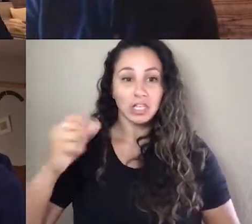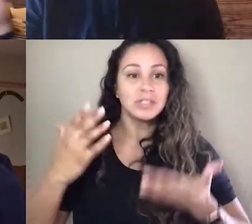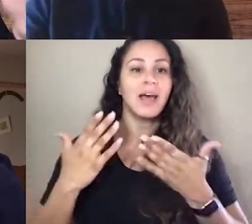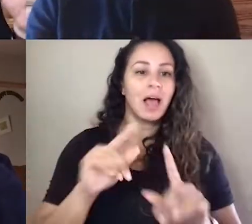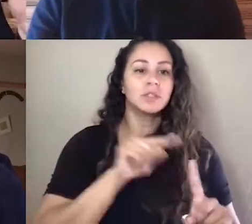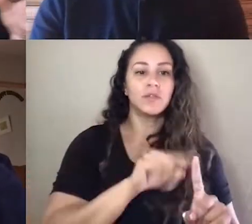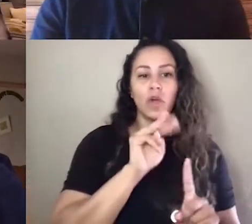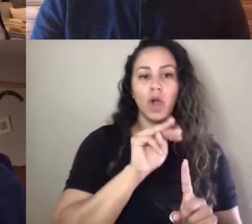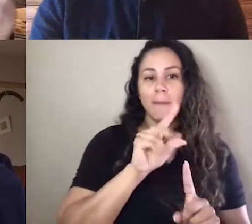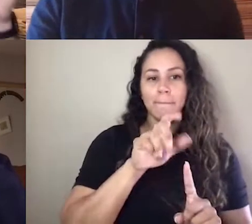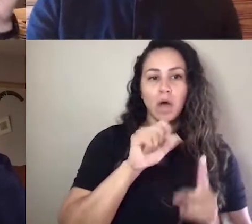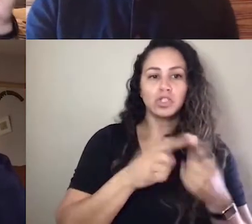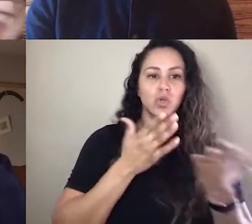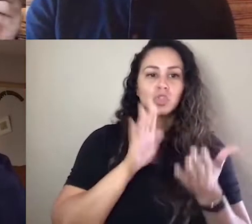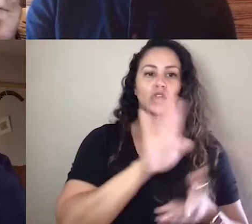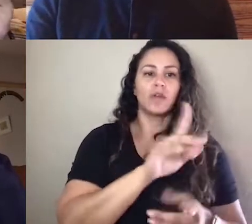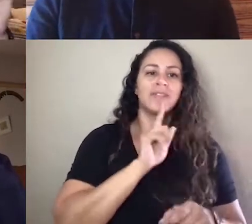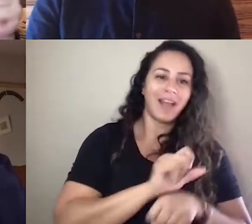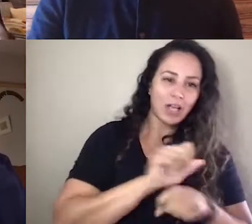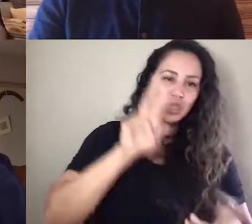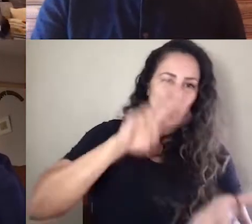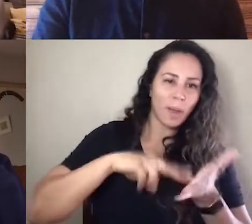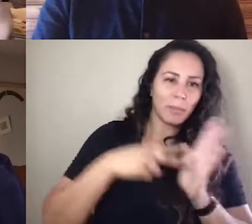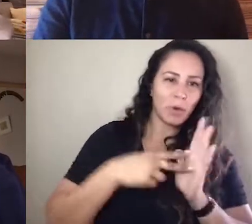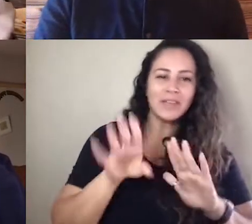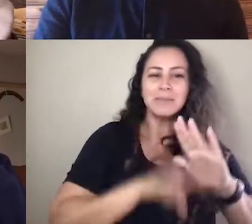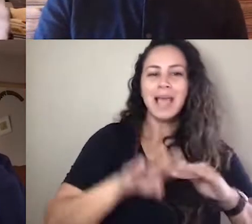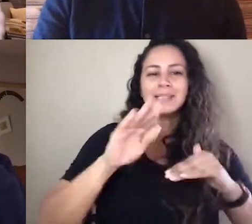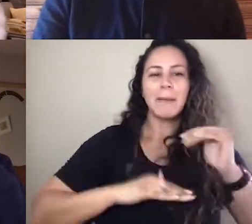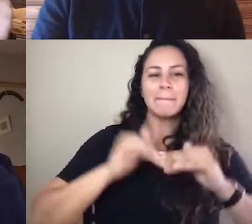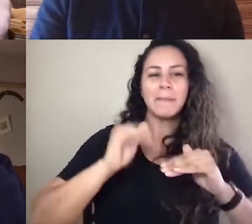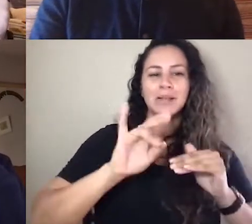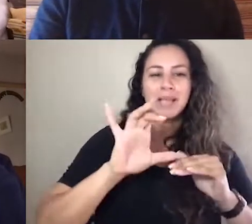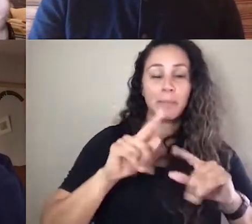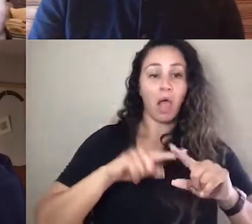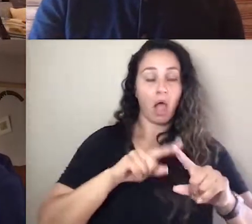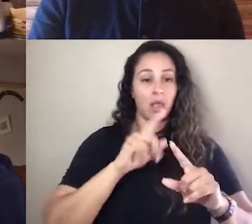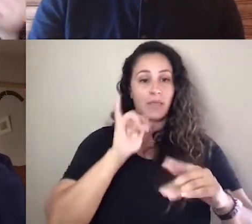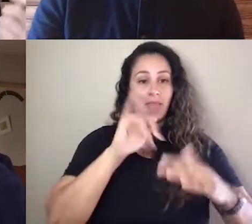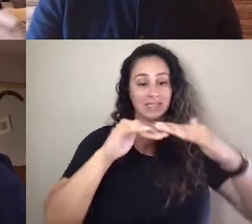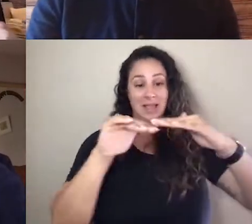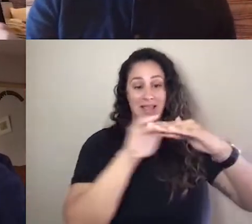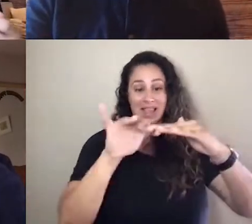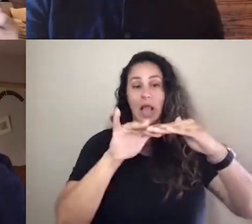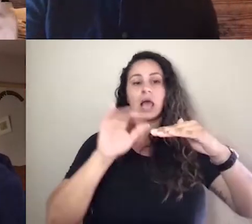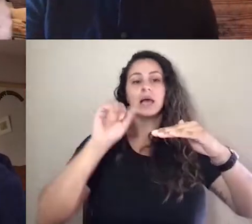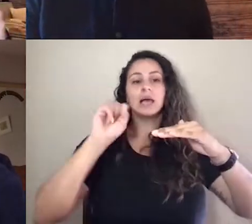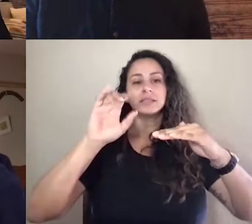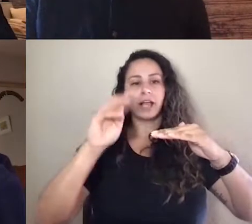MODULES AND HOPE TO ELIMINATE THE NEED OF MODULE WITHIN A MODULE.